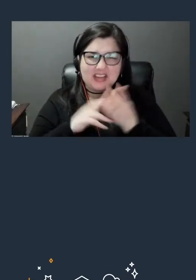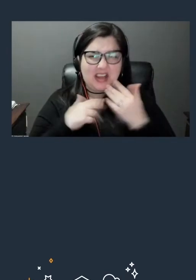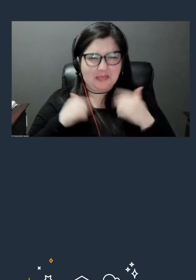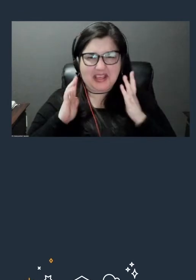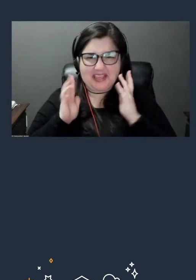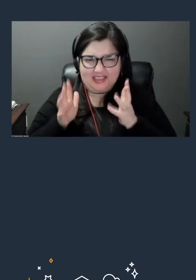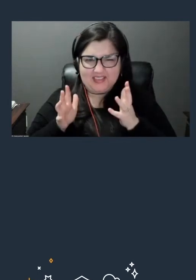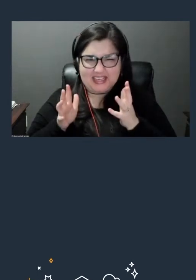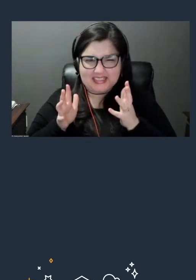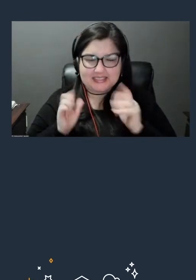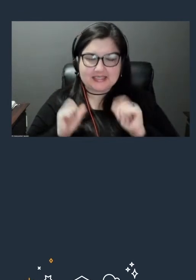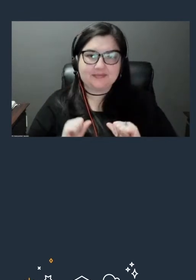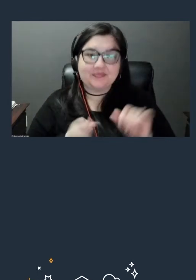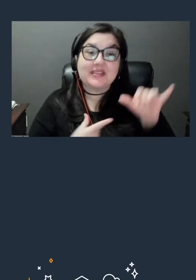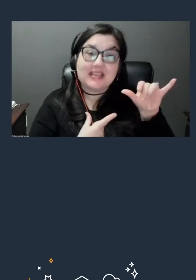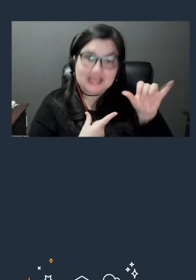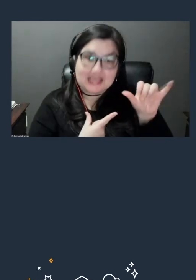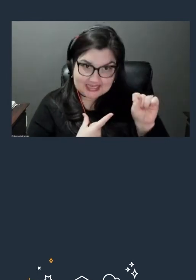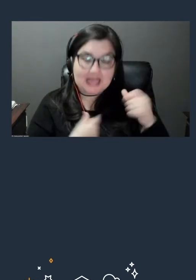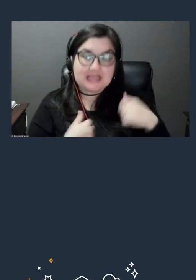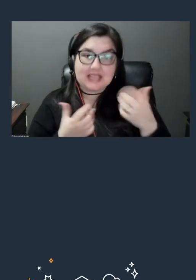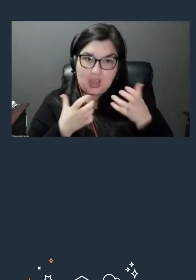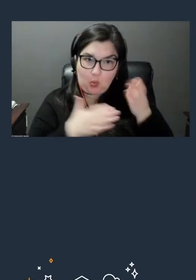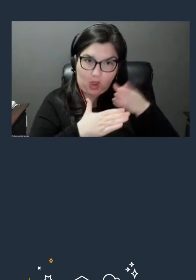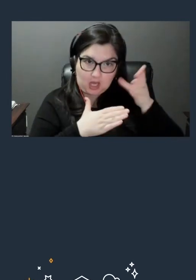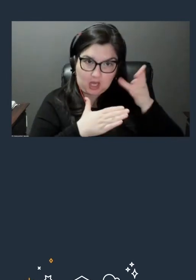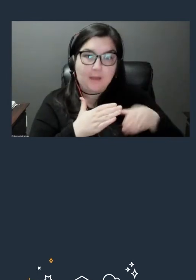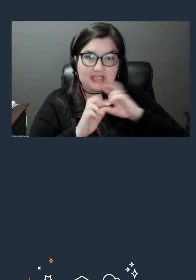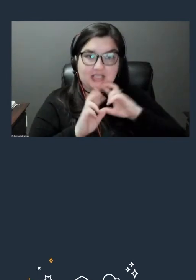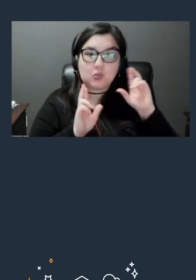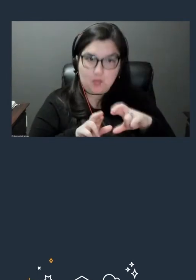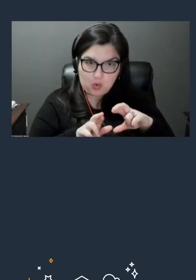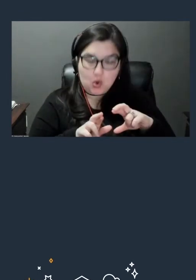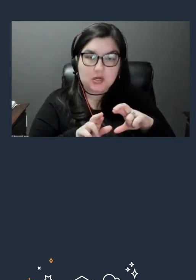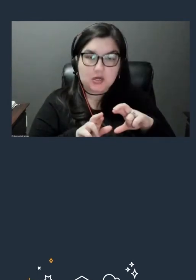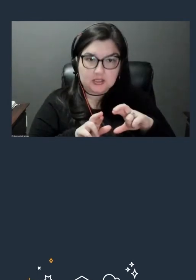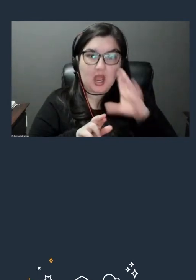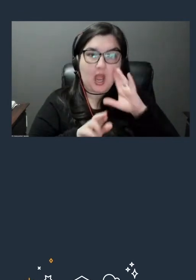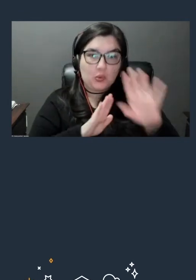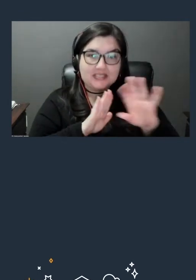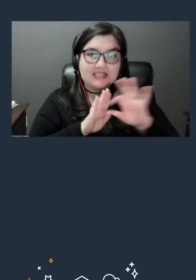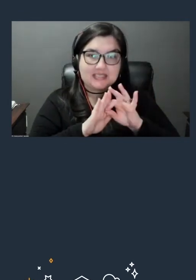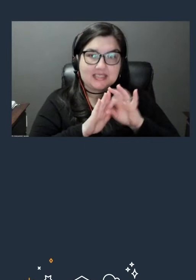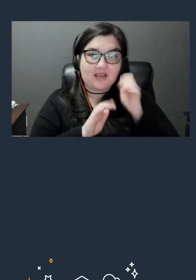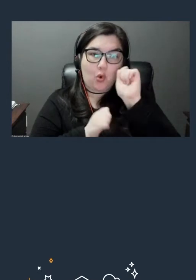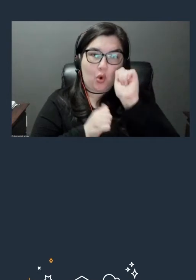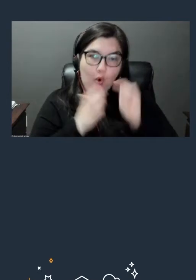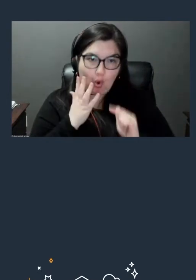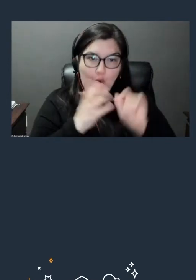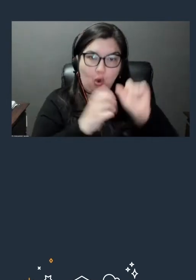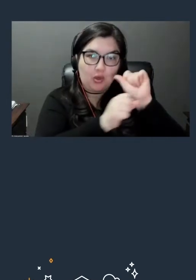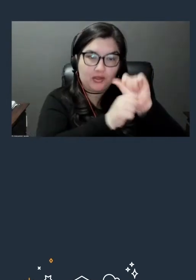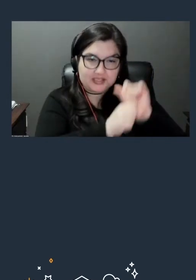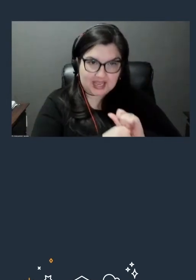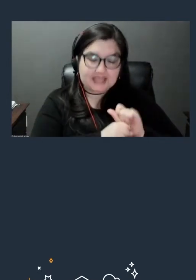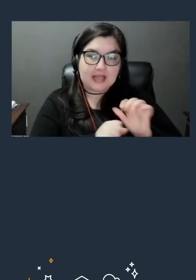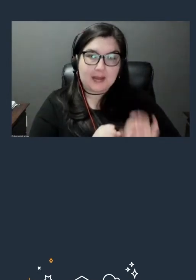Yes, I do want my completion report so I will select it for all tasks and pick up my destination bucket here, dst2.